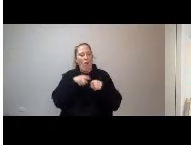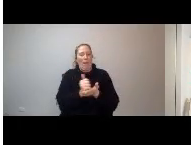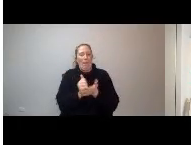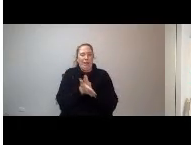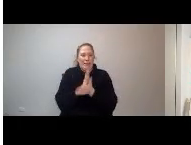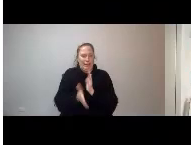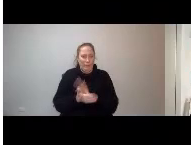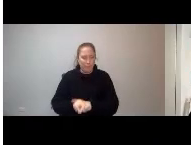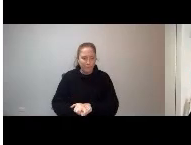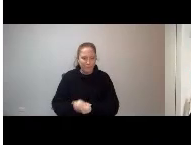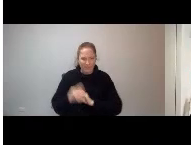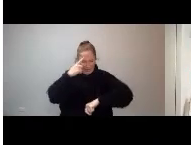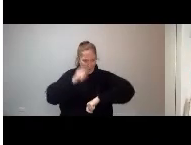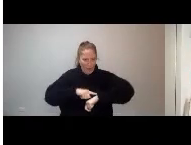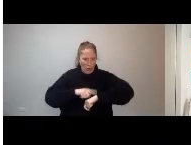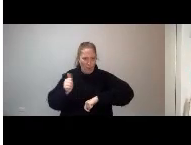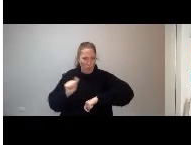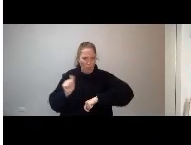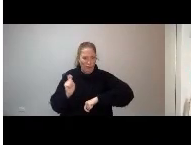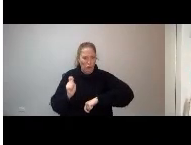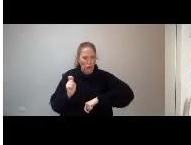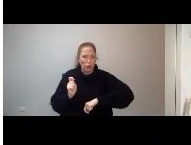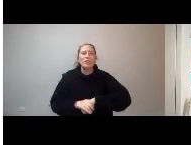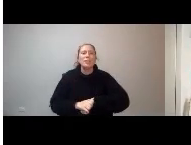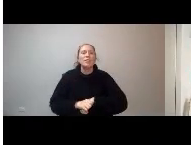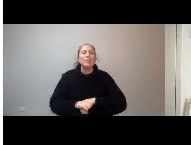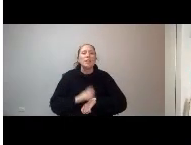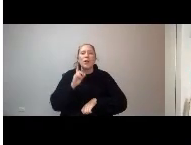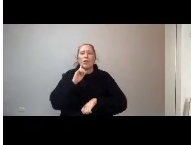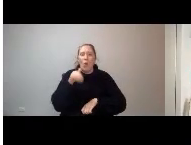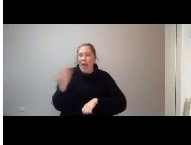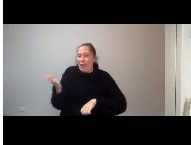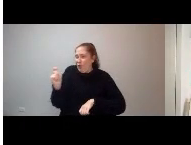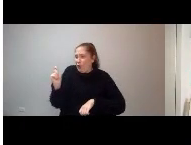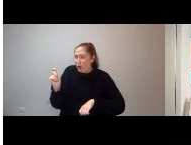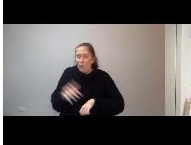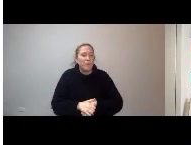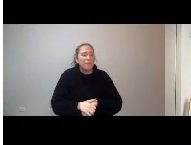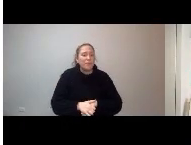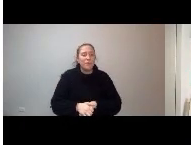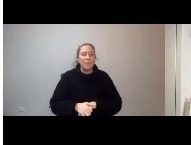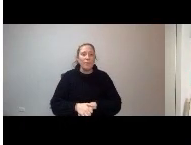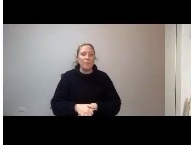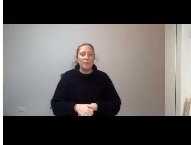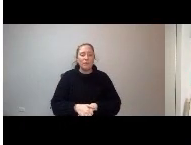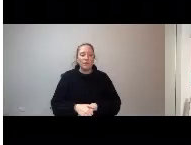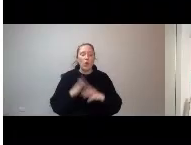And I think I'm running out of time, so I'm going to hand over in a minute. I just want to say that in the disability sector,